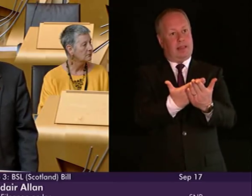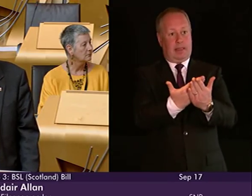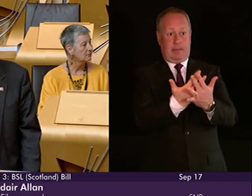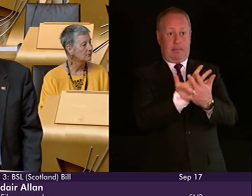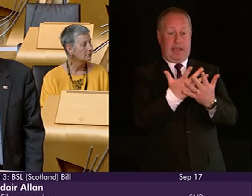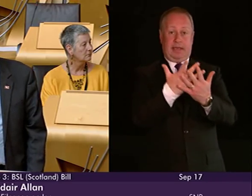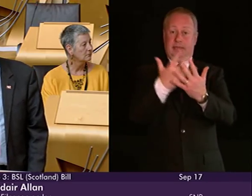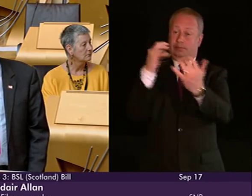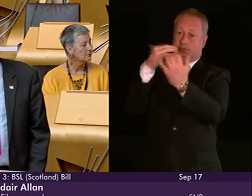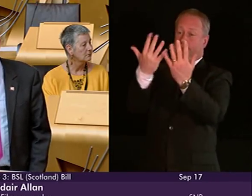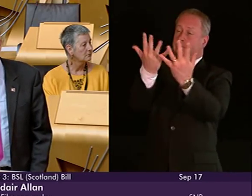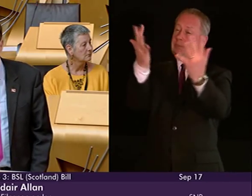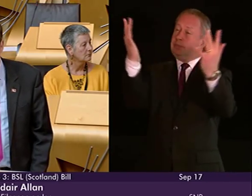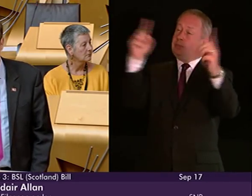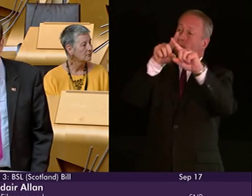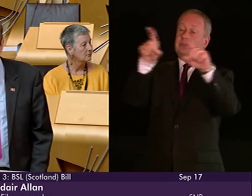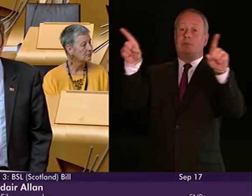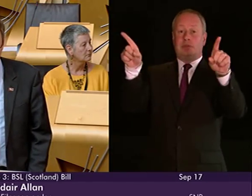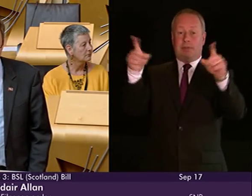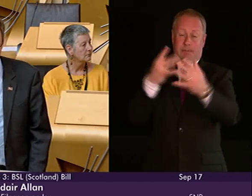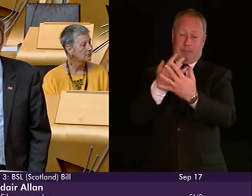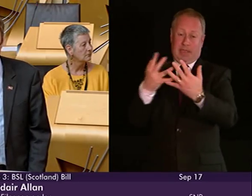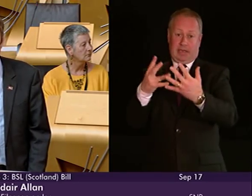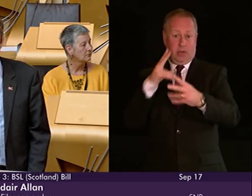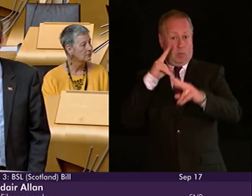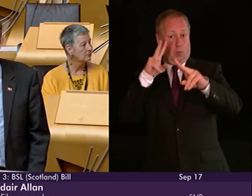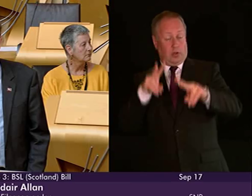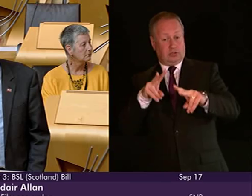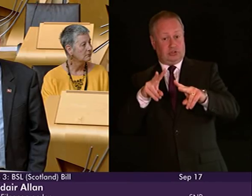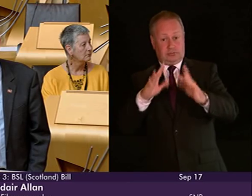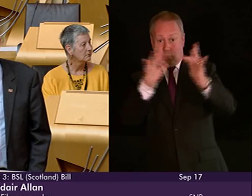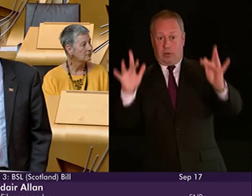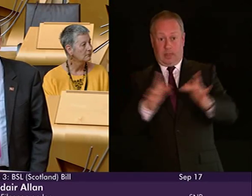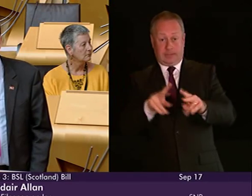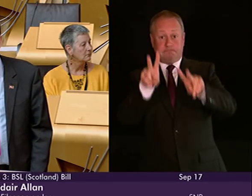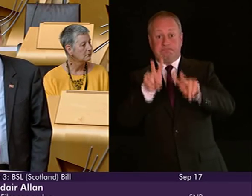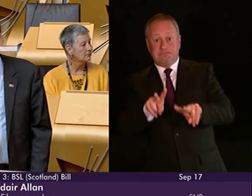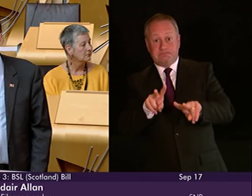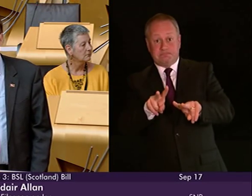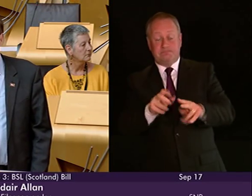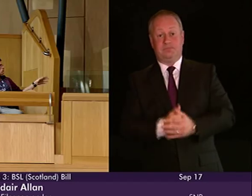in the gallery, and I know that there are many more people watching the debate online.